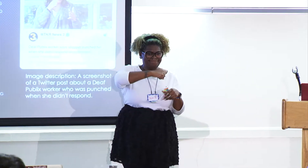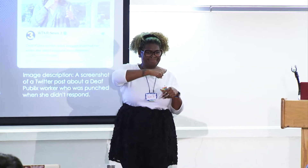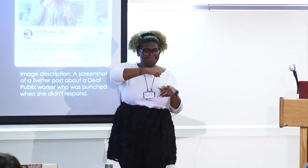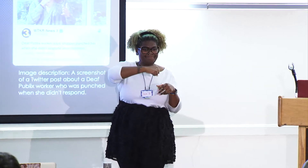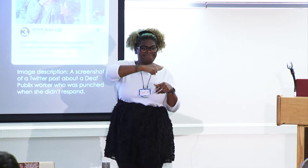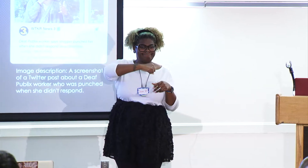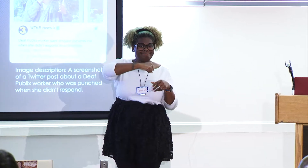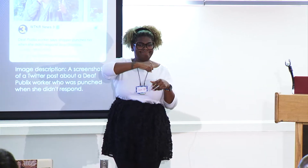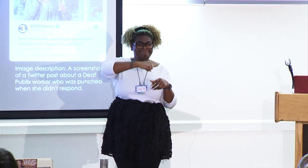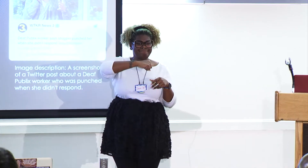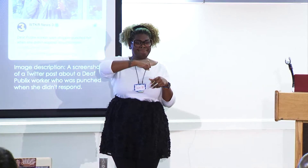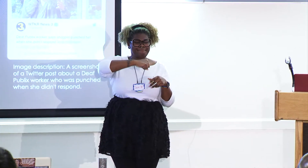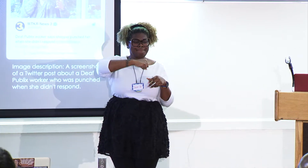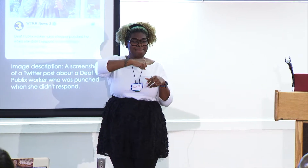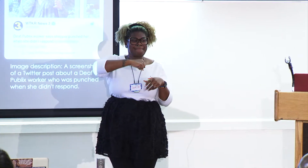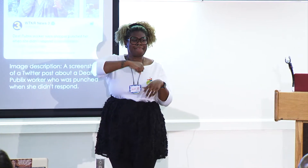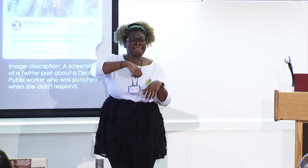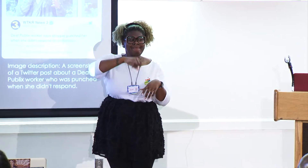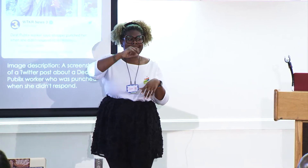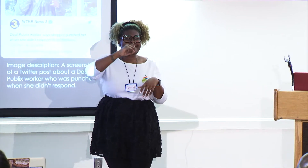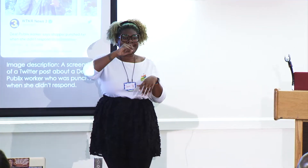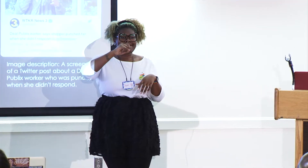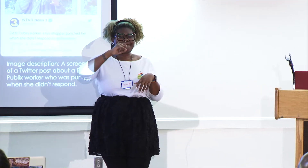Oftentimes, hearing people just assume